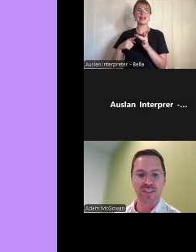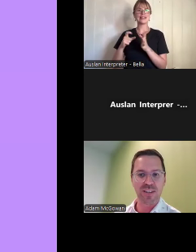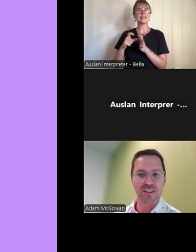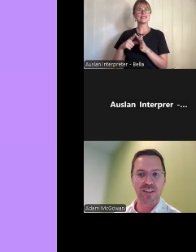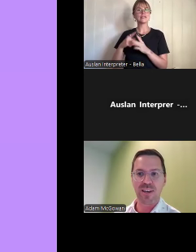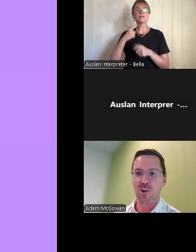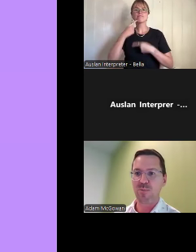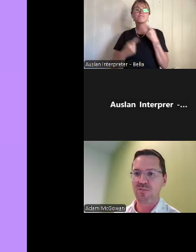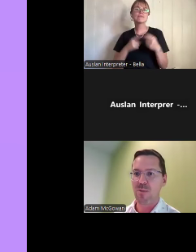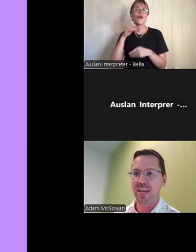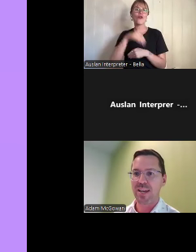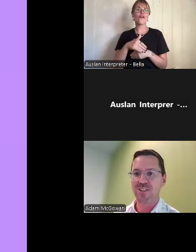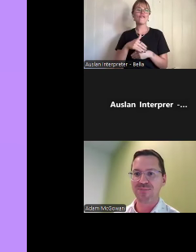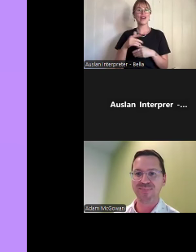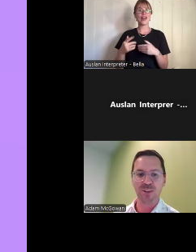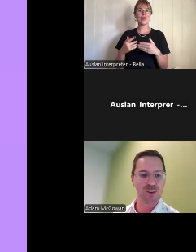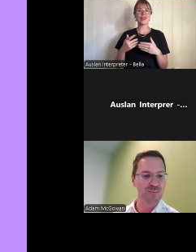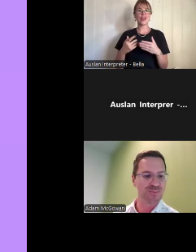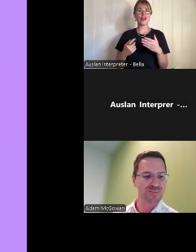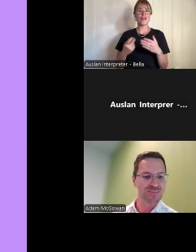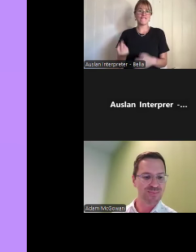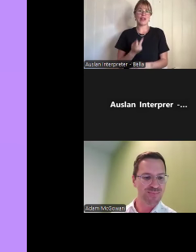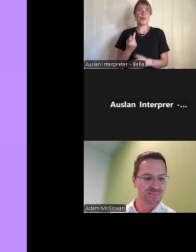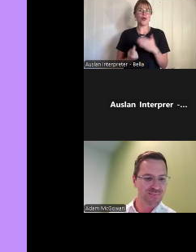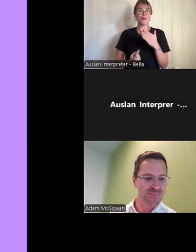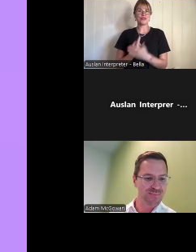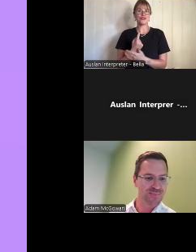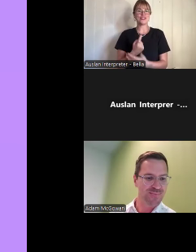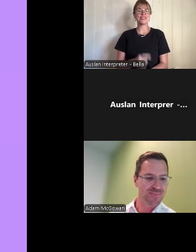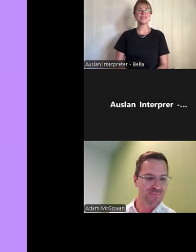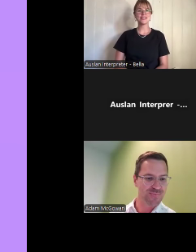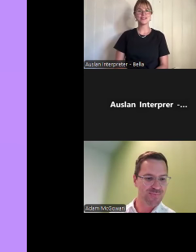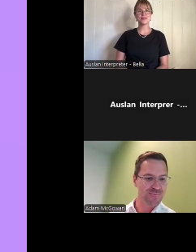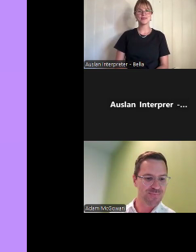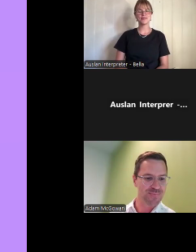that are open for application. Thank you. ADELAIDE: Thanks so much, Adam. Thanks for joining